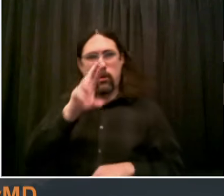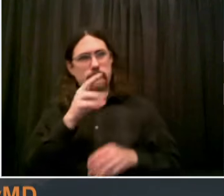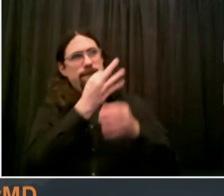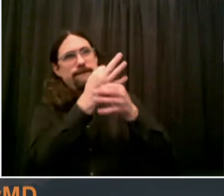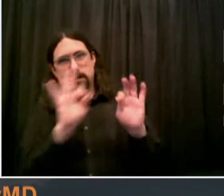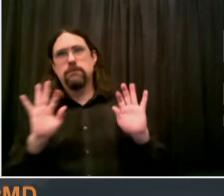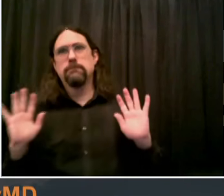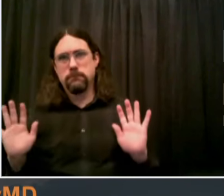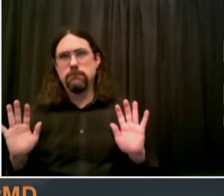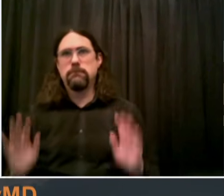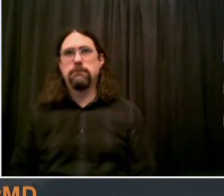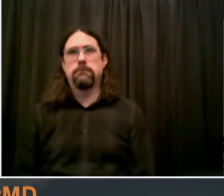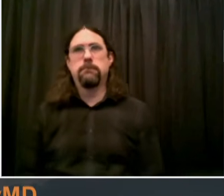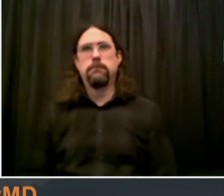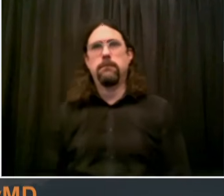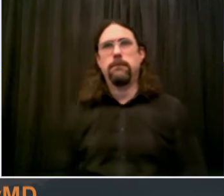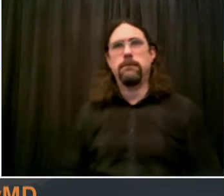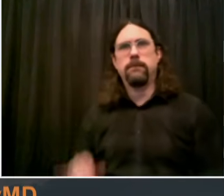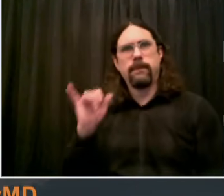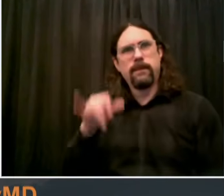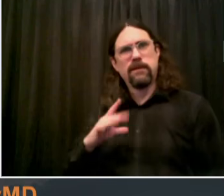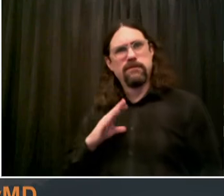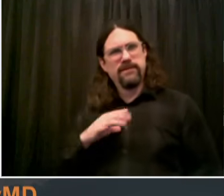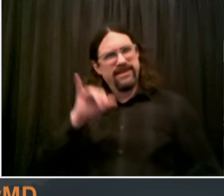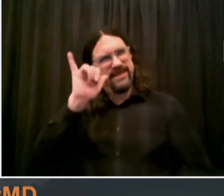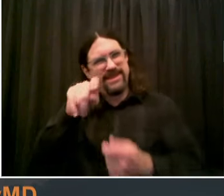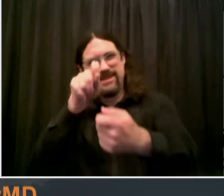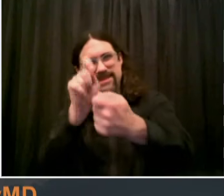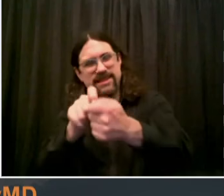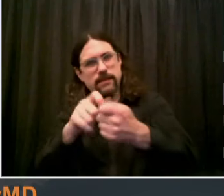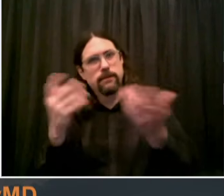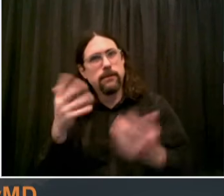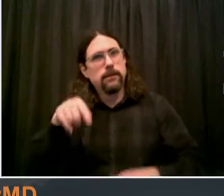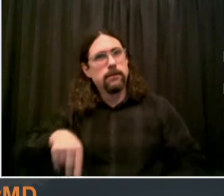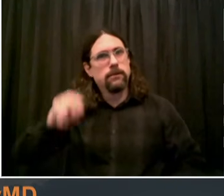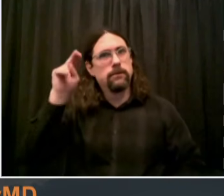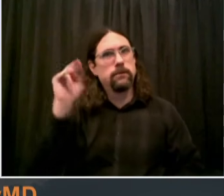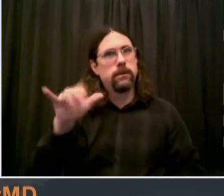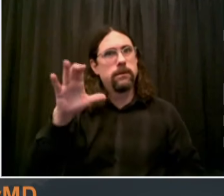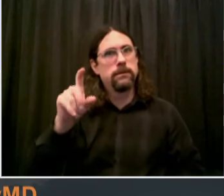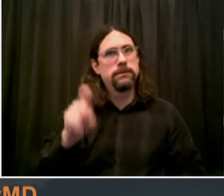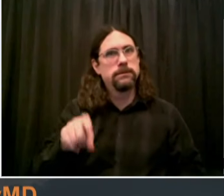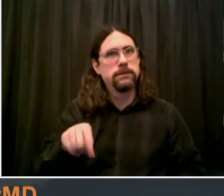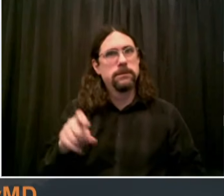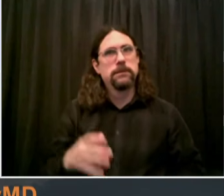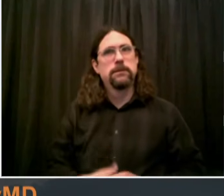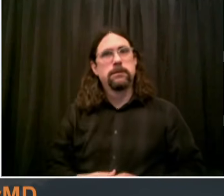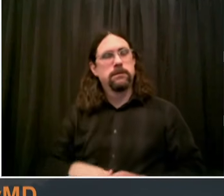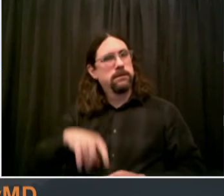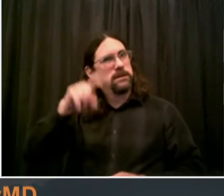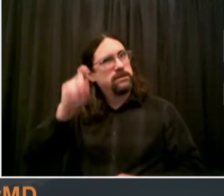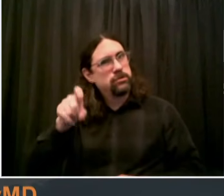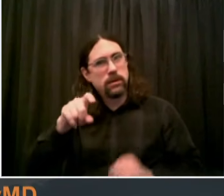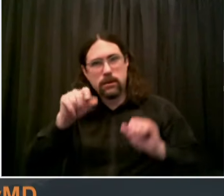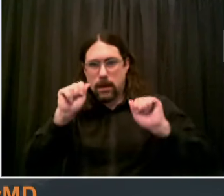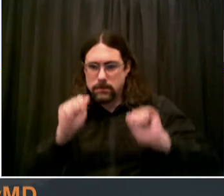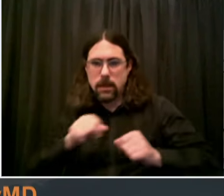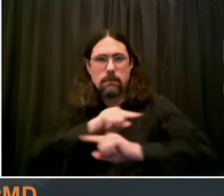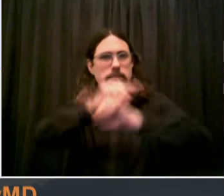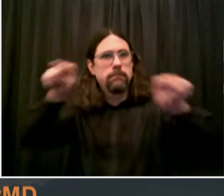CONSISTENT WITH OUR COMMITMENT FROM DAY ONE, WHETHER IT'S TESTING OR HEALTH CARE, WHATEVER THE PEOPLE IN NEW YORK CITY NEED, WE WILL GET IT FOR THEM